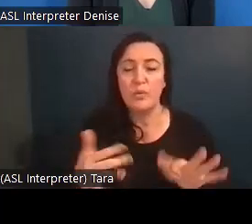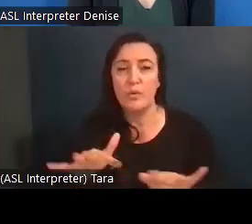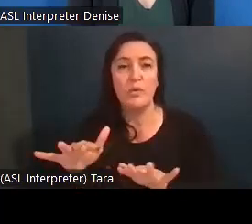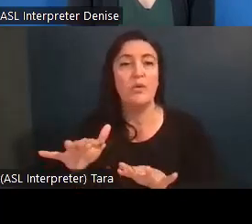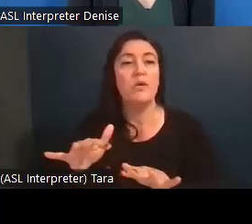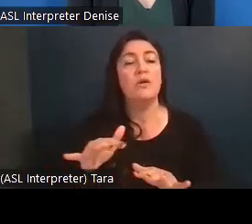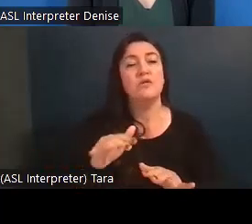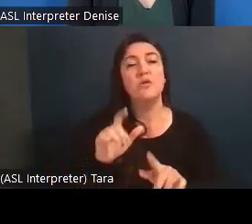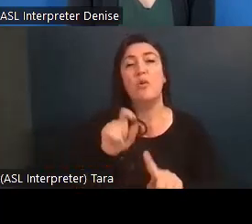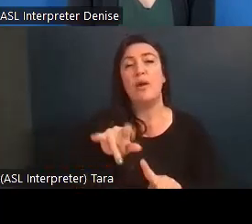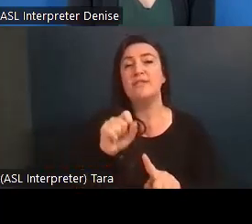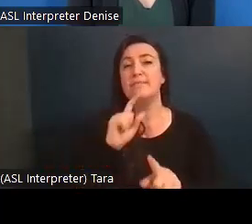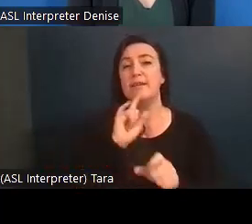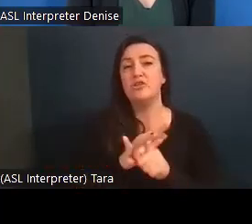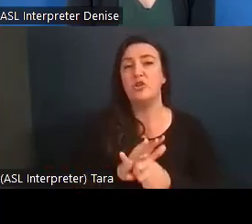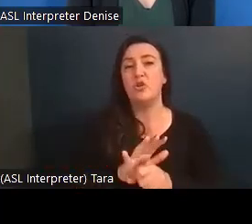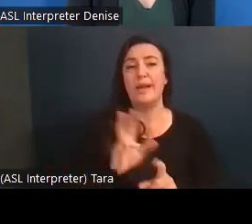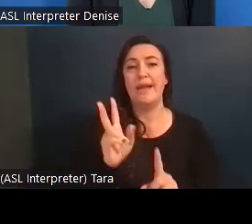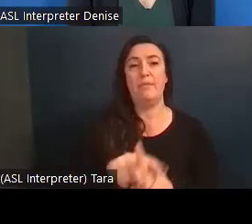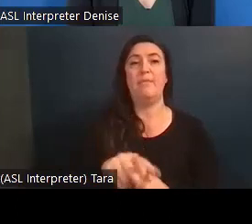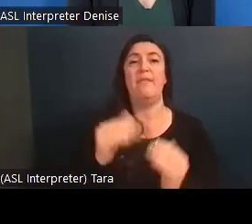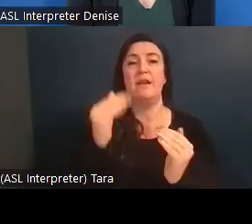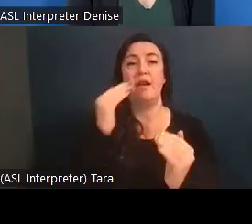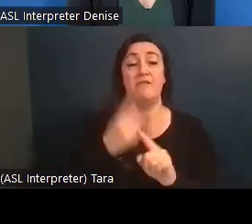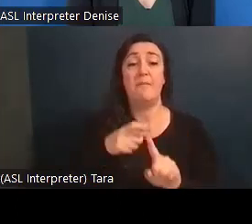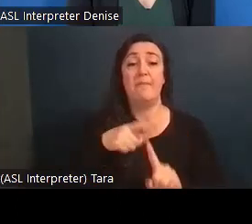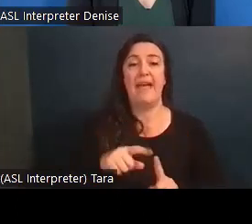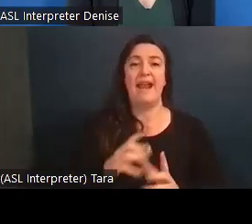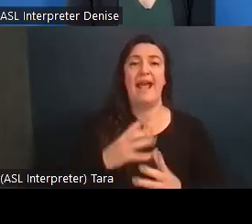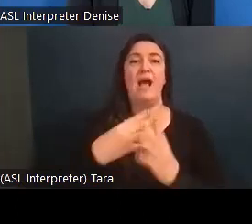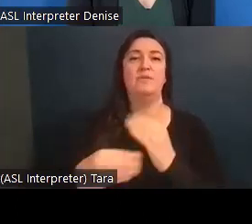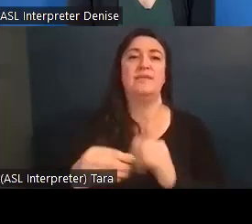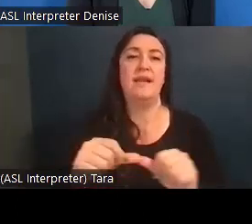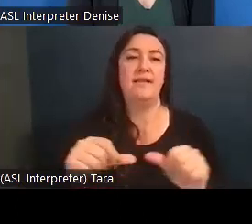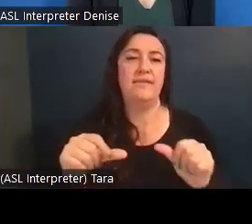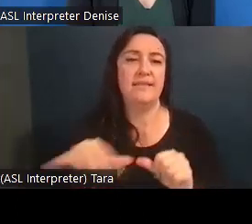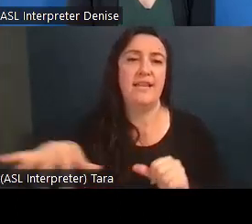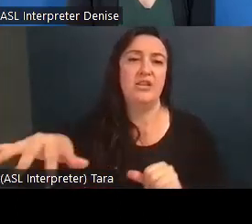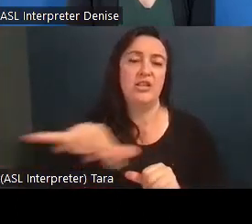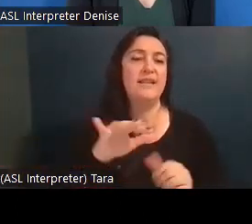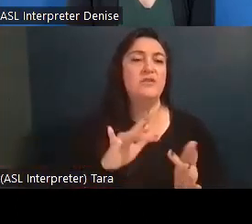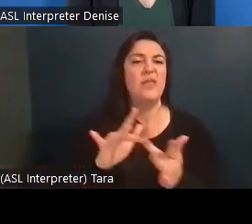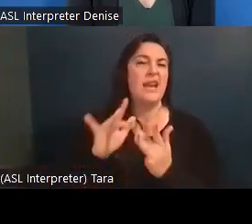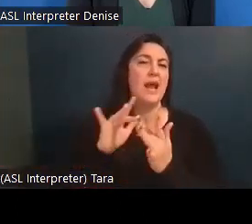knowledge is implemented outside of the experimental station and sort of the network approaches that the team have taken and